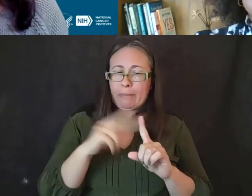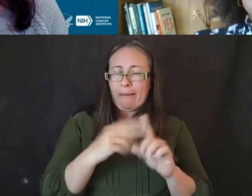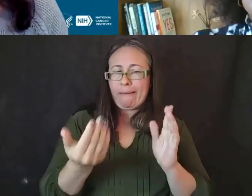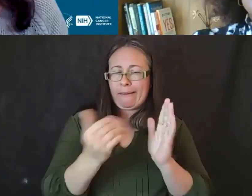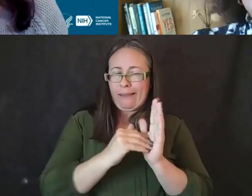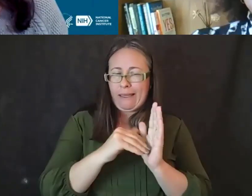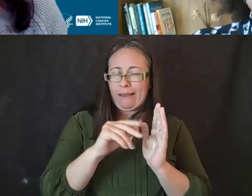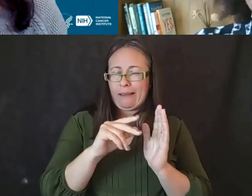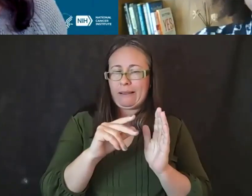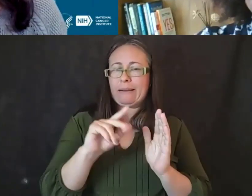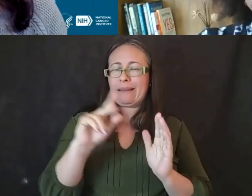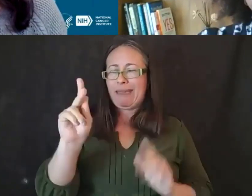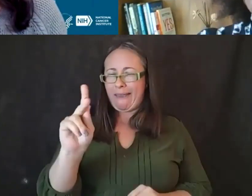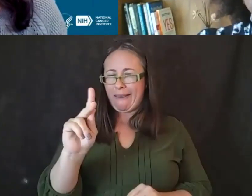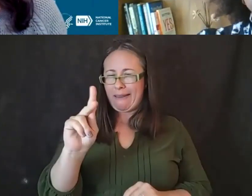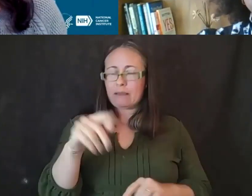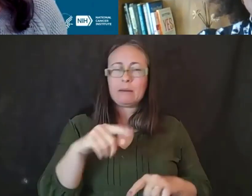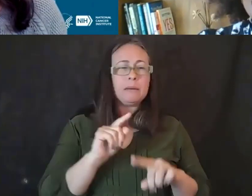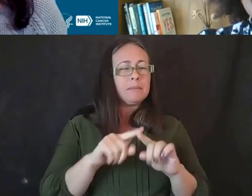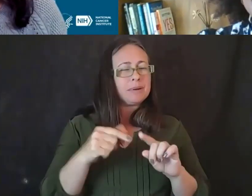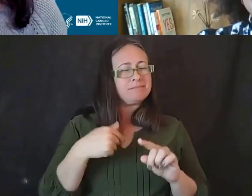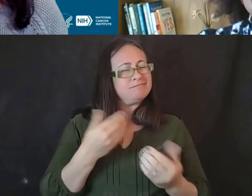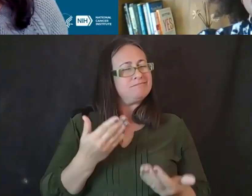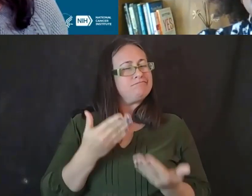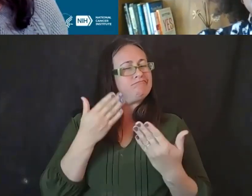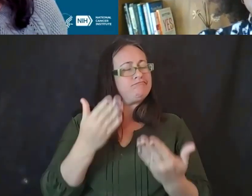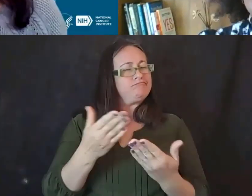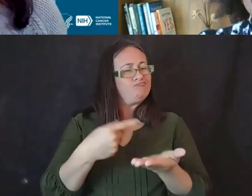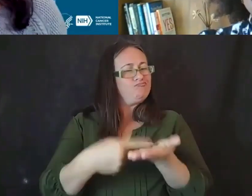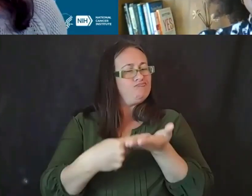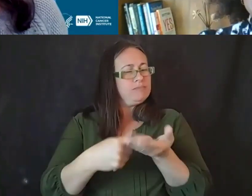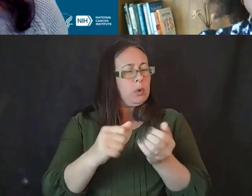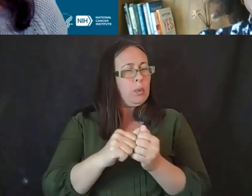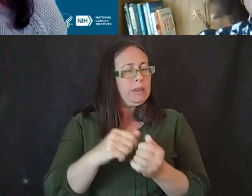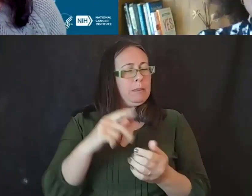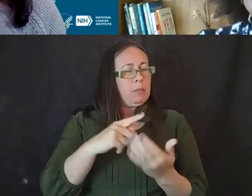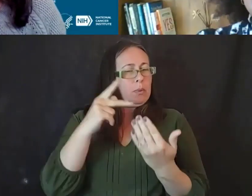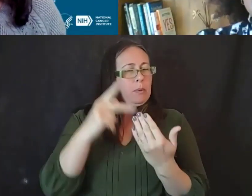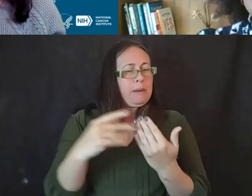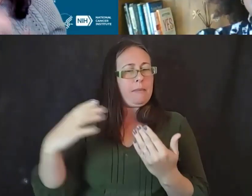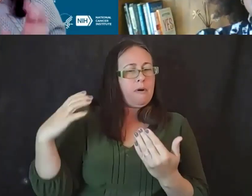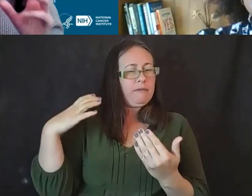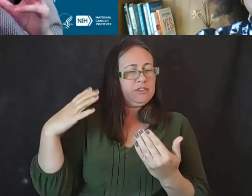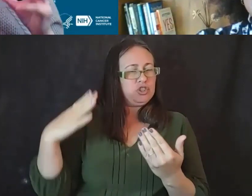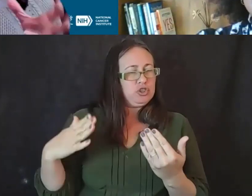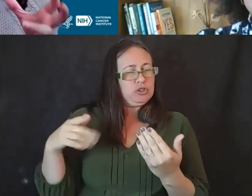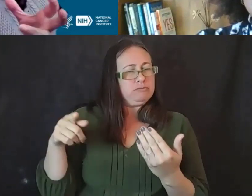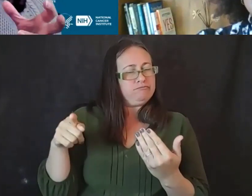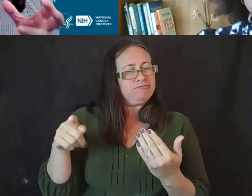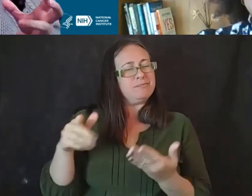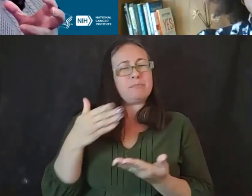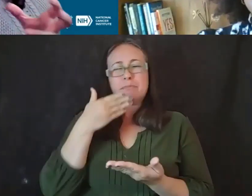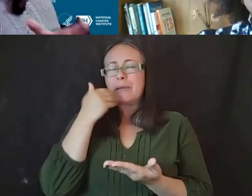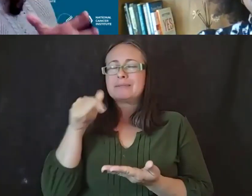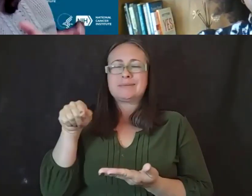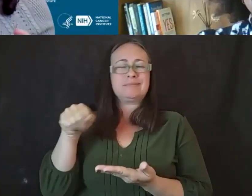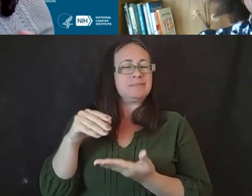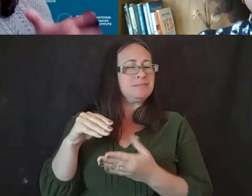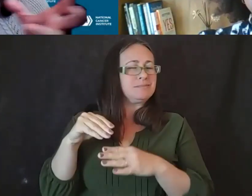is you receiving your notice of award. So essentially, you will receive your noncompeting